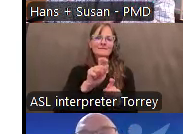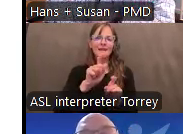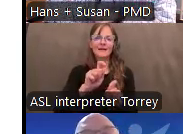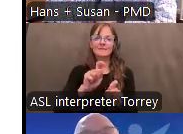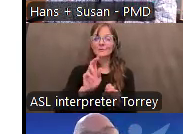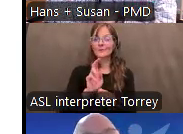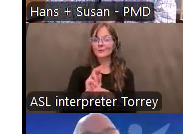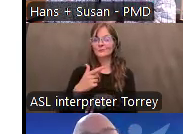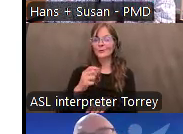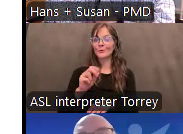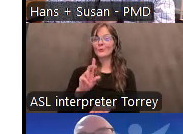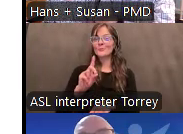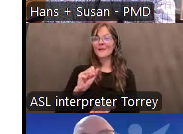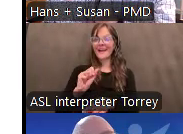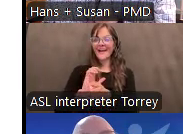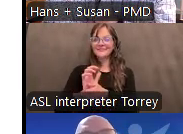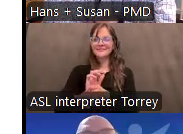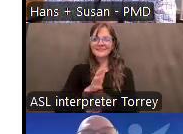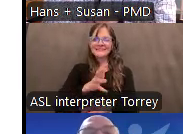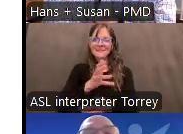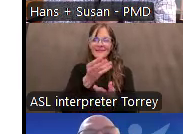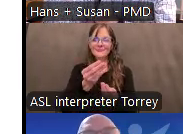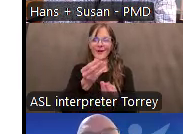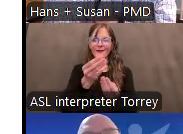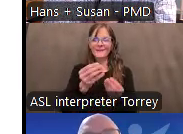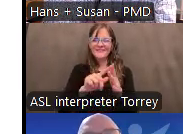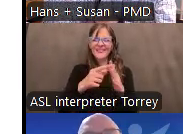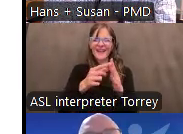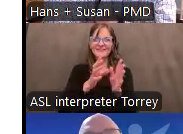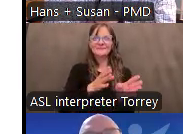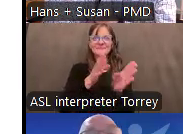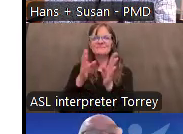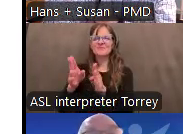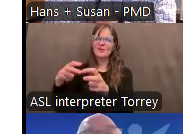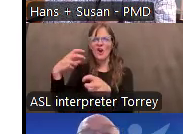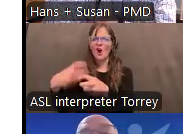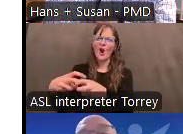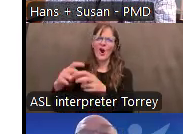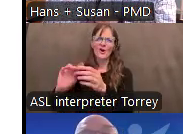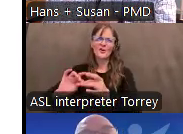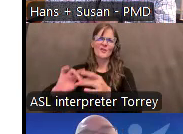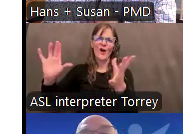And then we had the big launch, which was our, our Parmesan cheese, which was our hard launch with our press release.